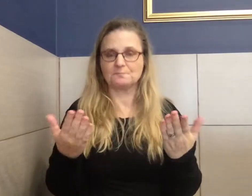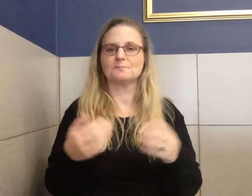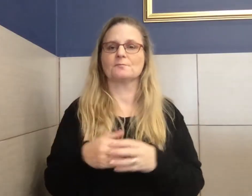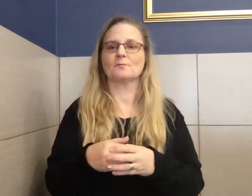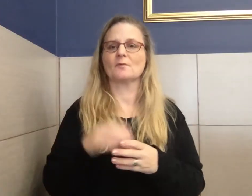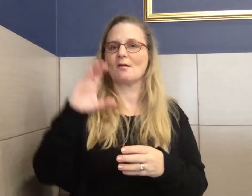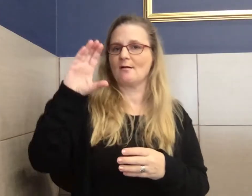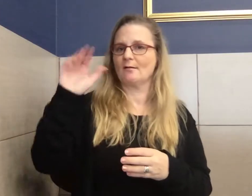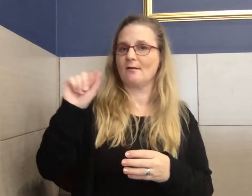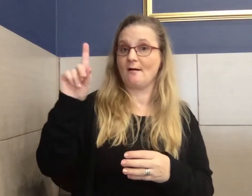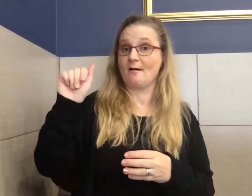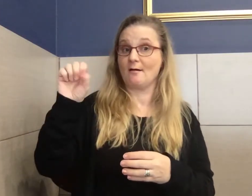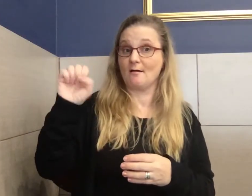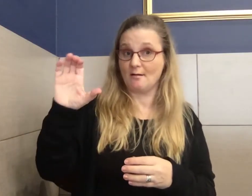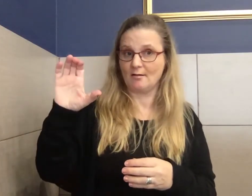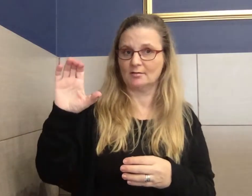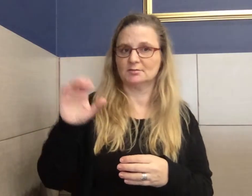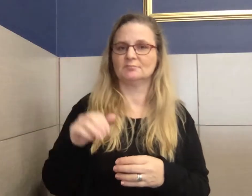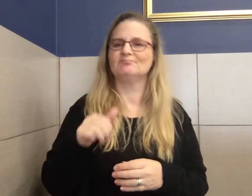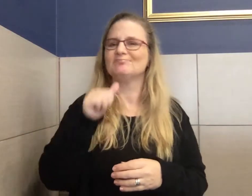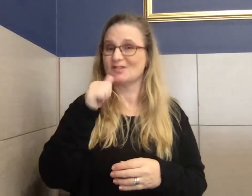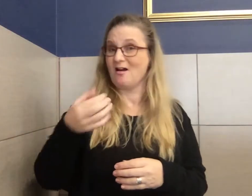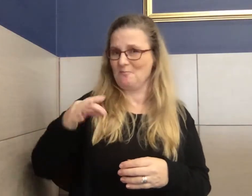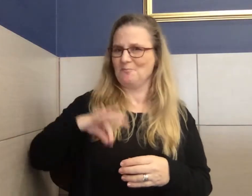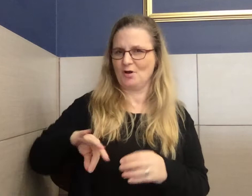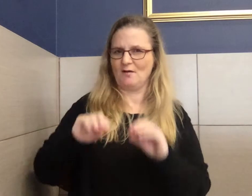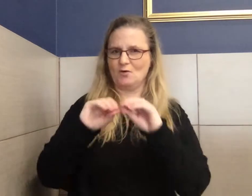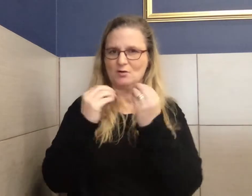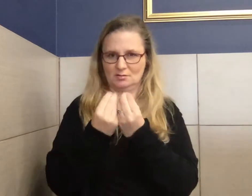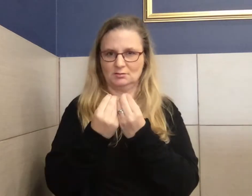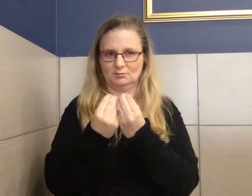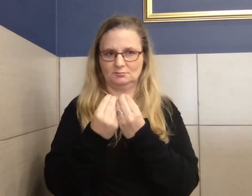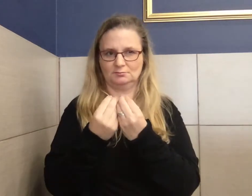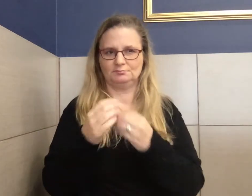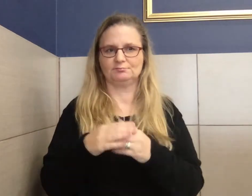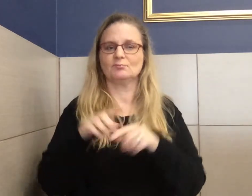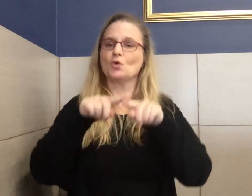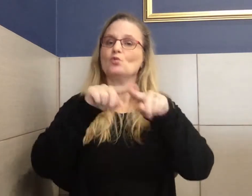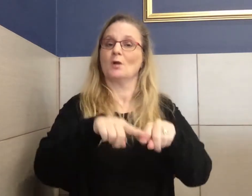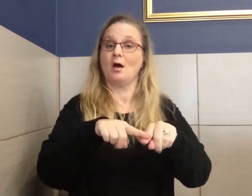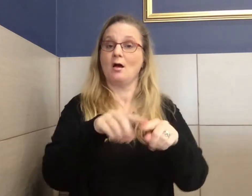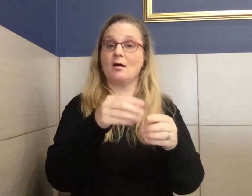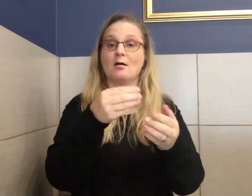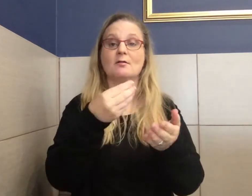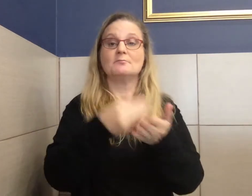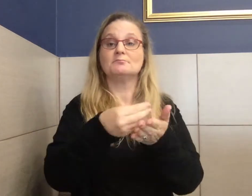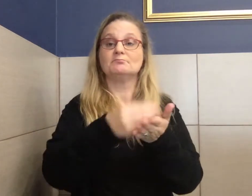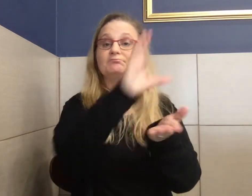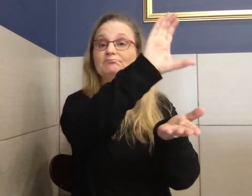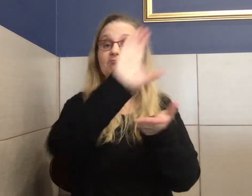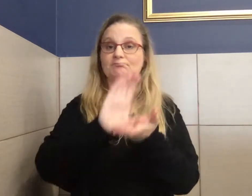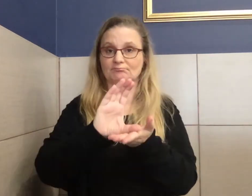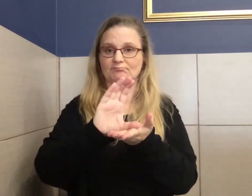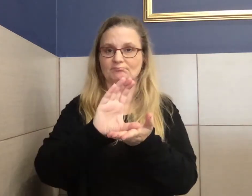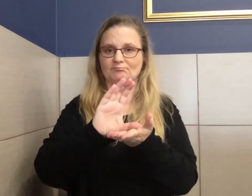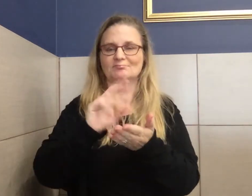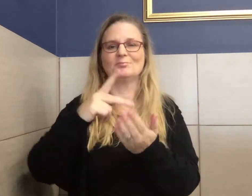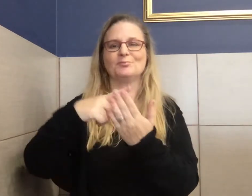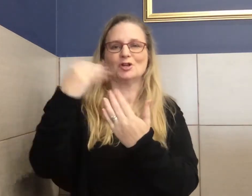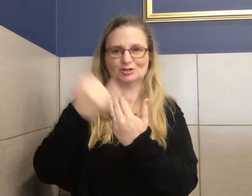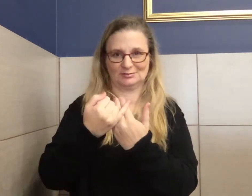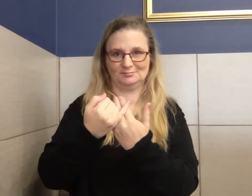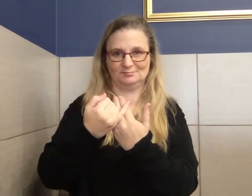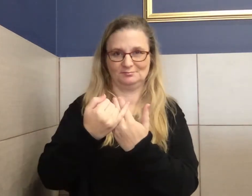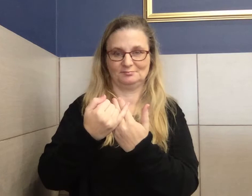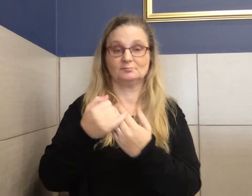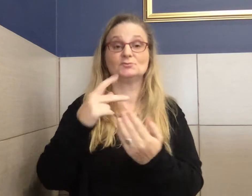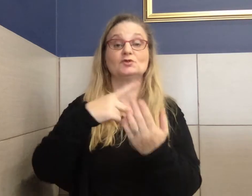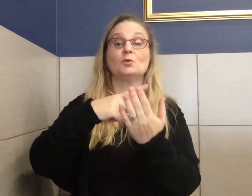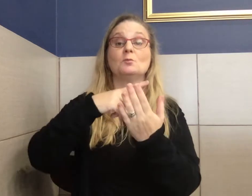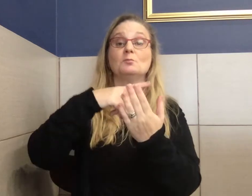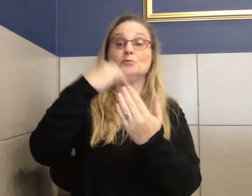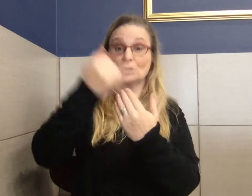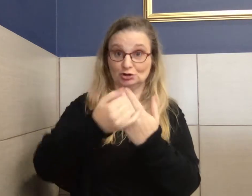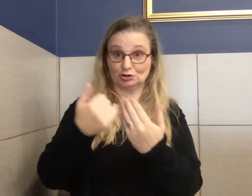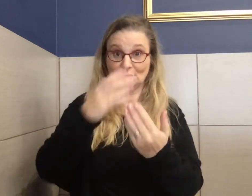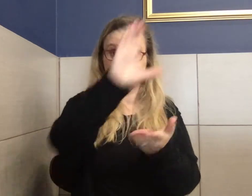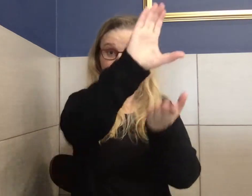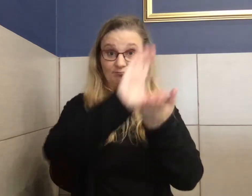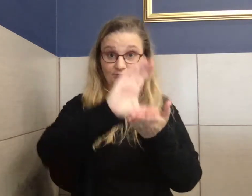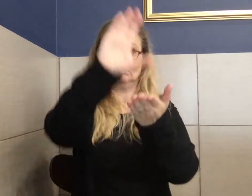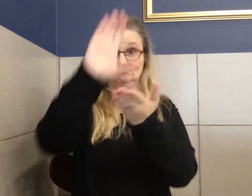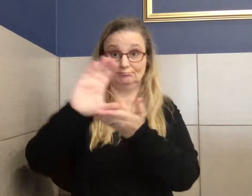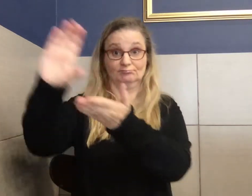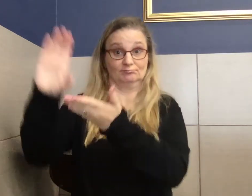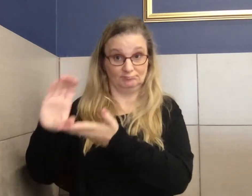However, the CAD-ASC, as a non-profit organization that relies on project funding